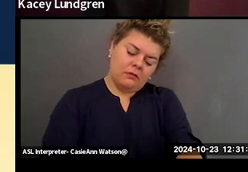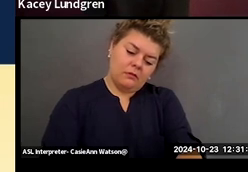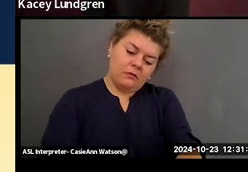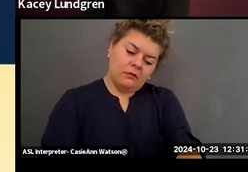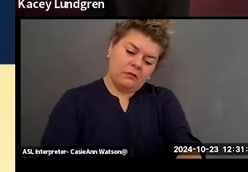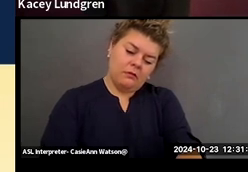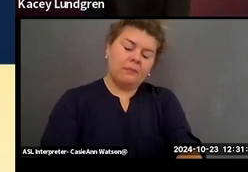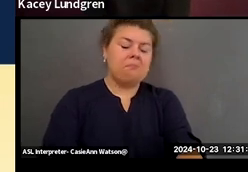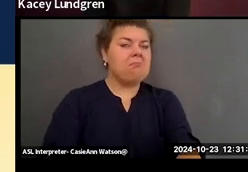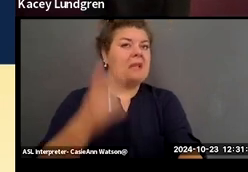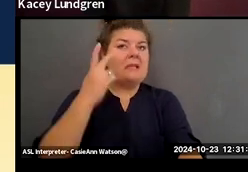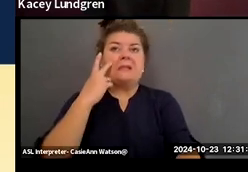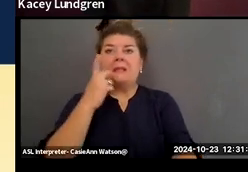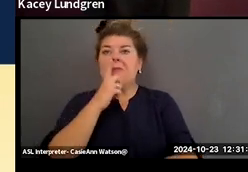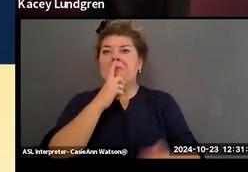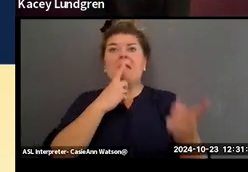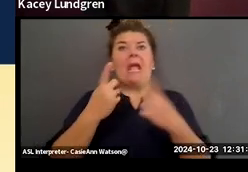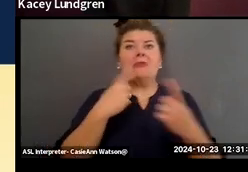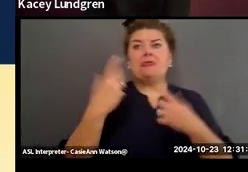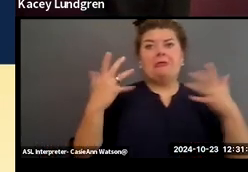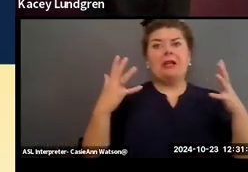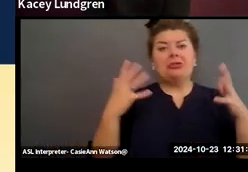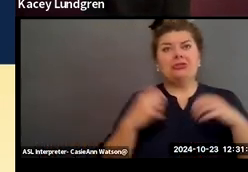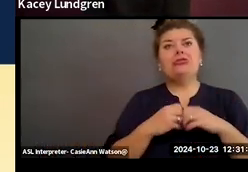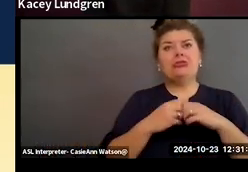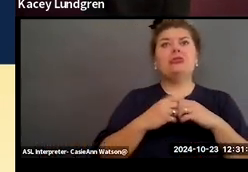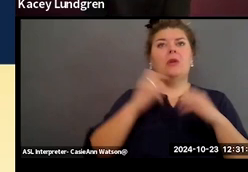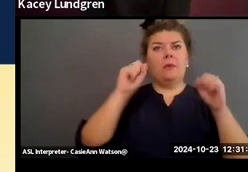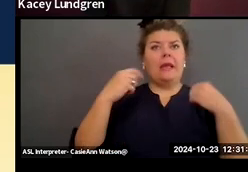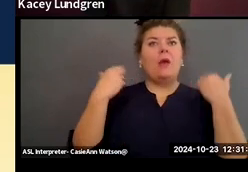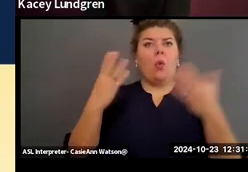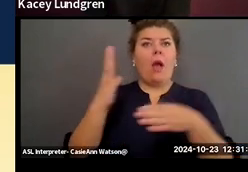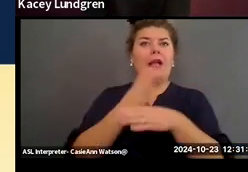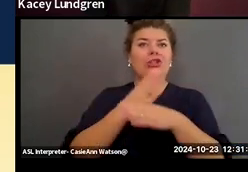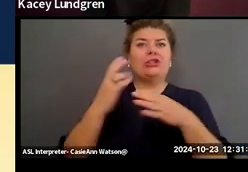All right, I'm not seeing any more answers coming in. We can go ahead and share.